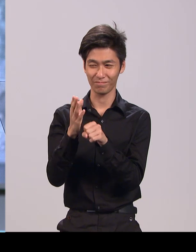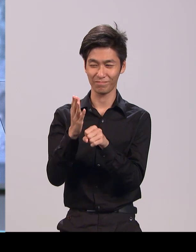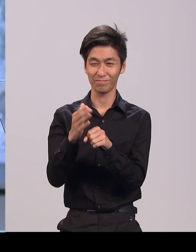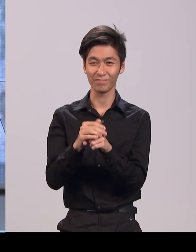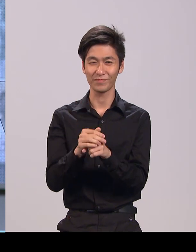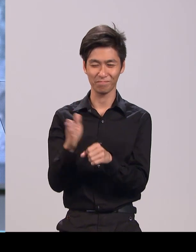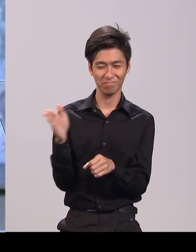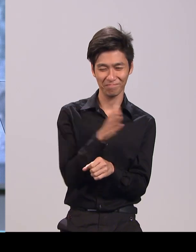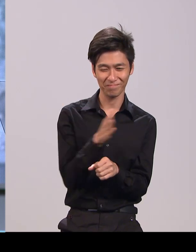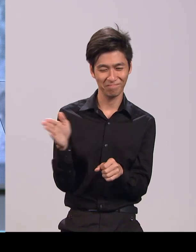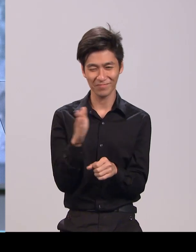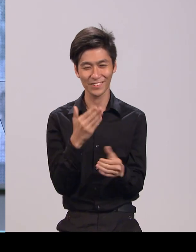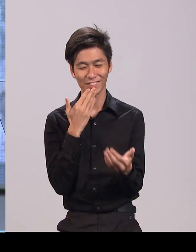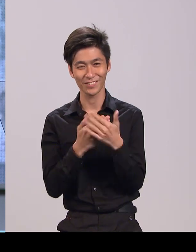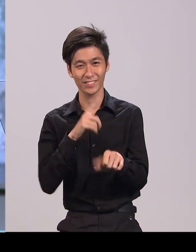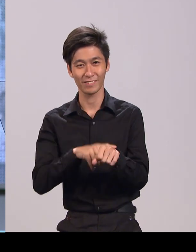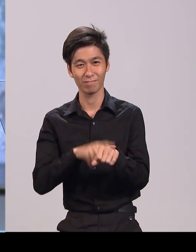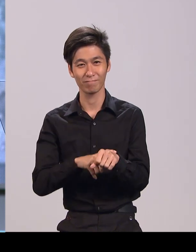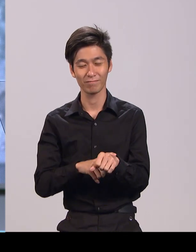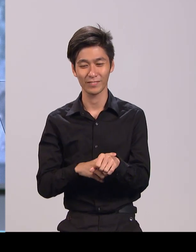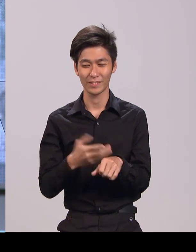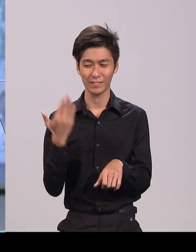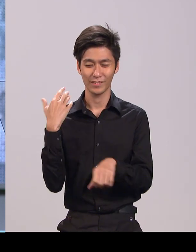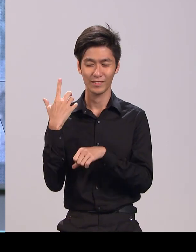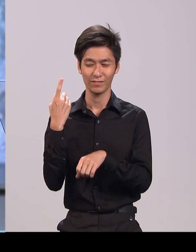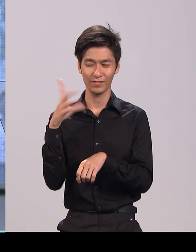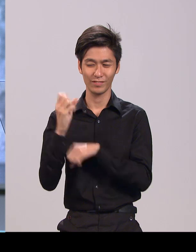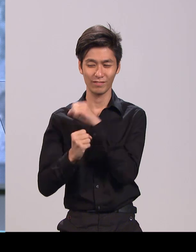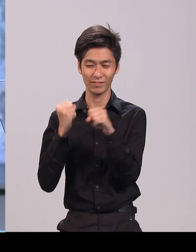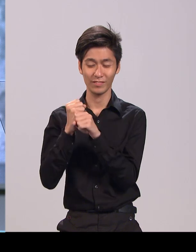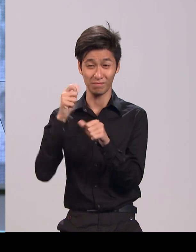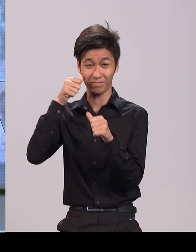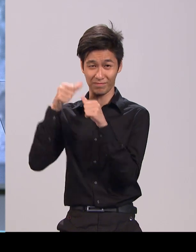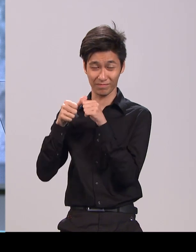It's not so long that you can't remember what happened before